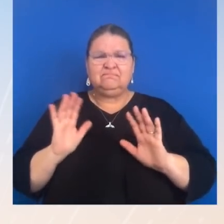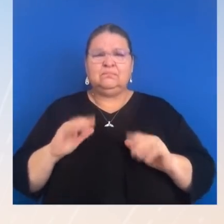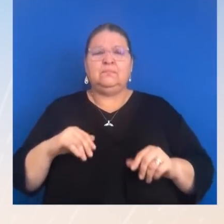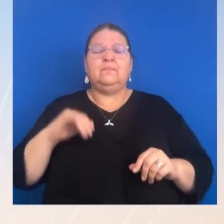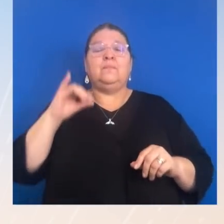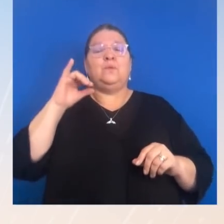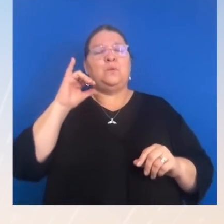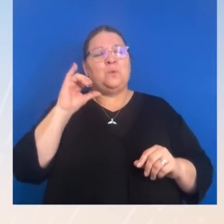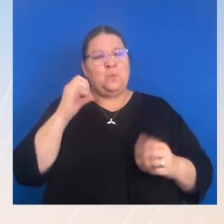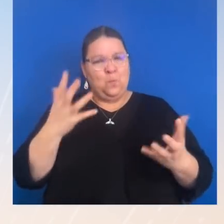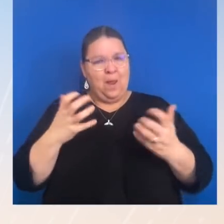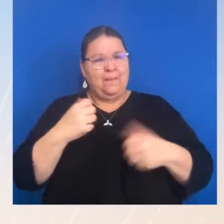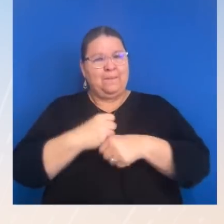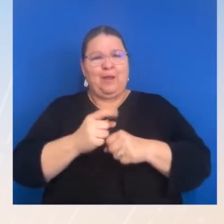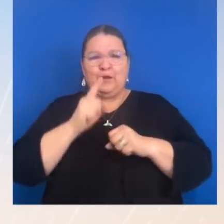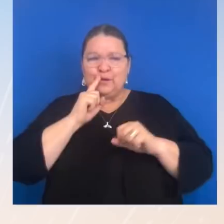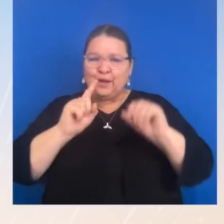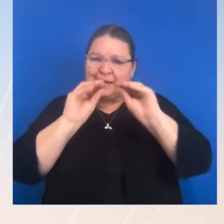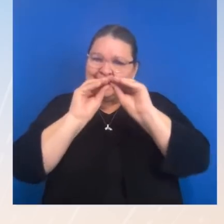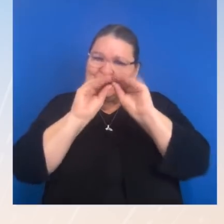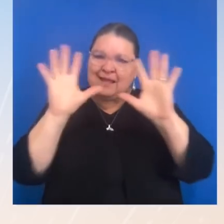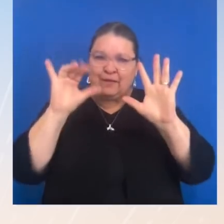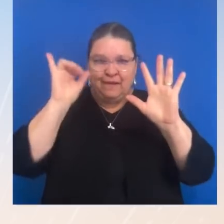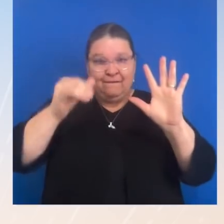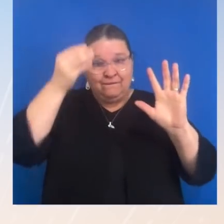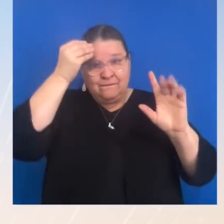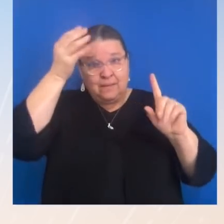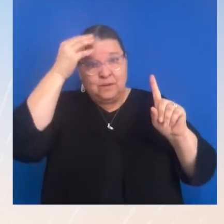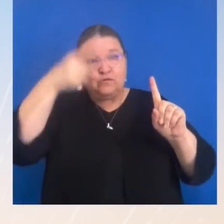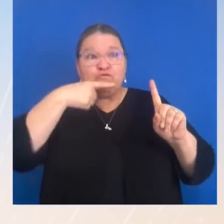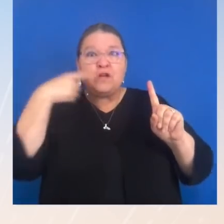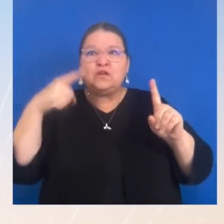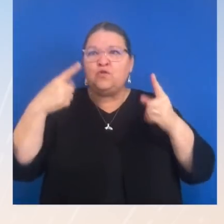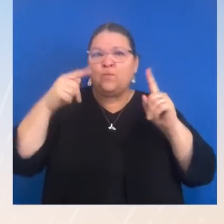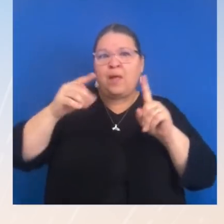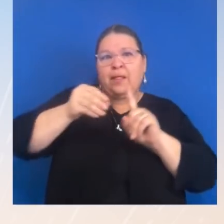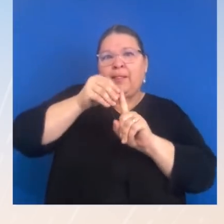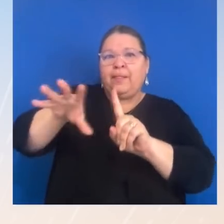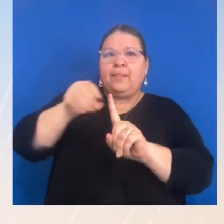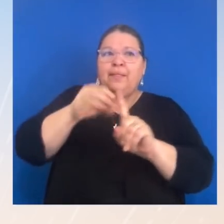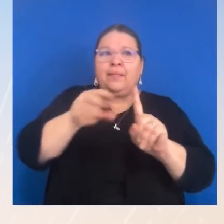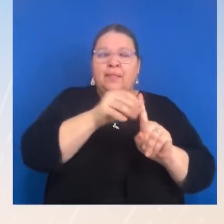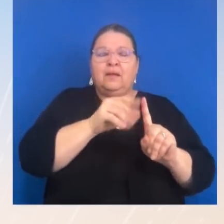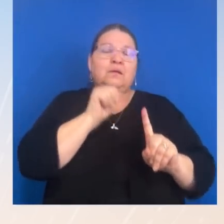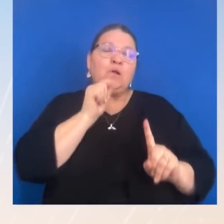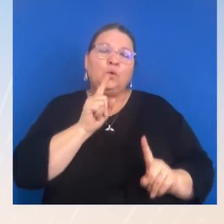the misinformation they're trying to put out, and make clear to the world that they not only have the capacity,